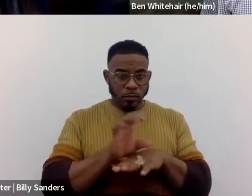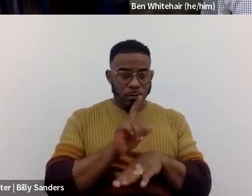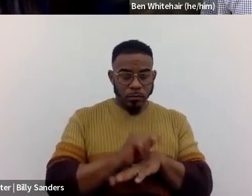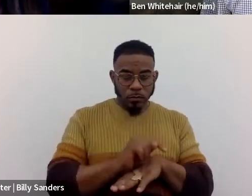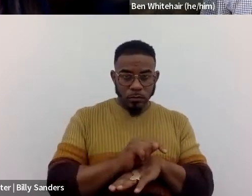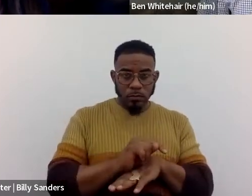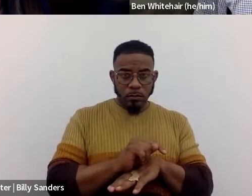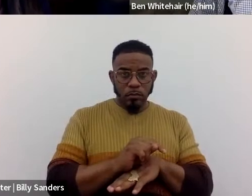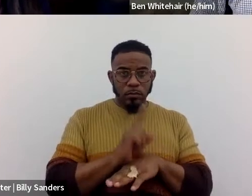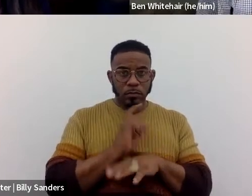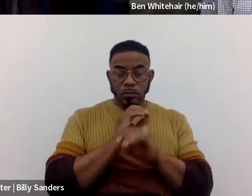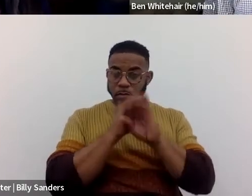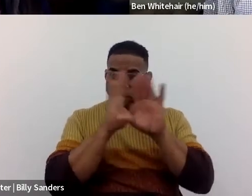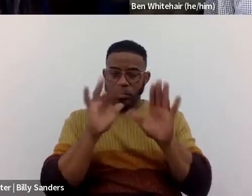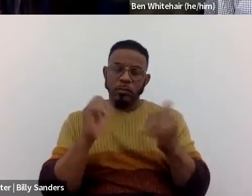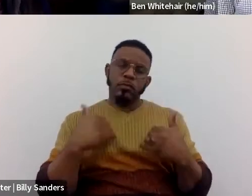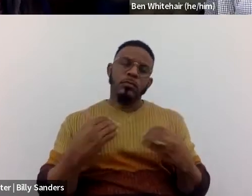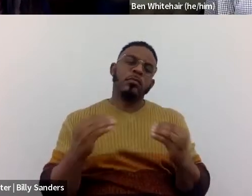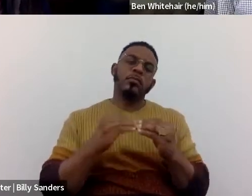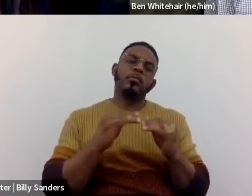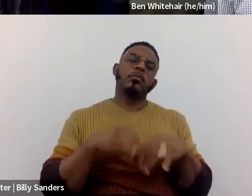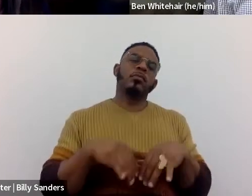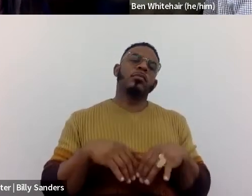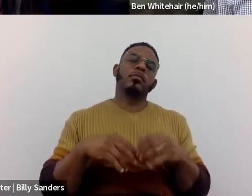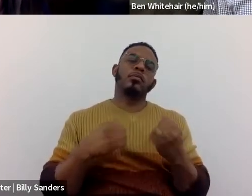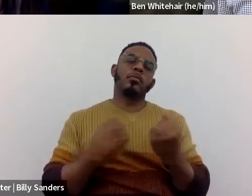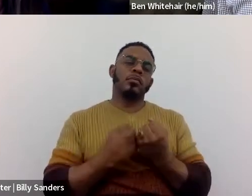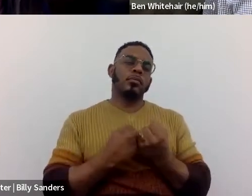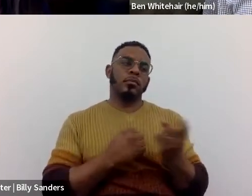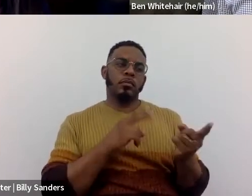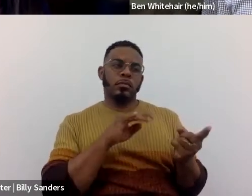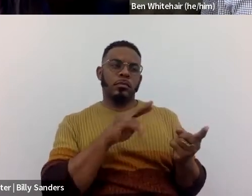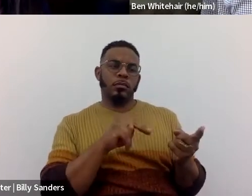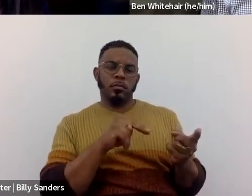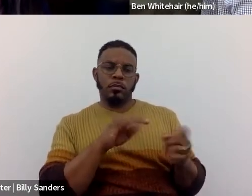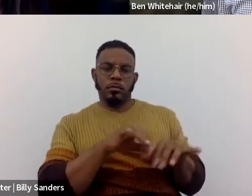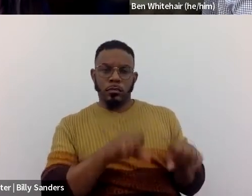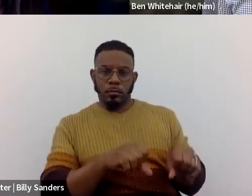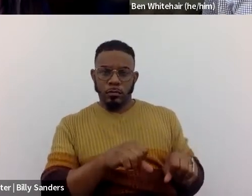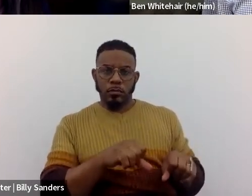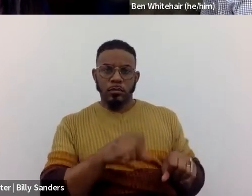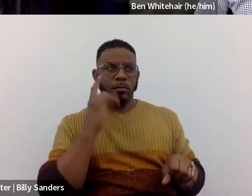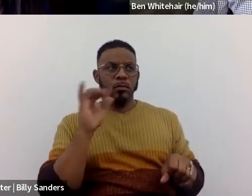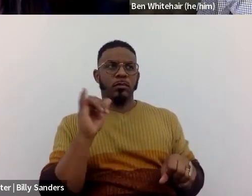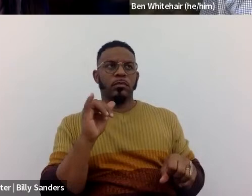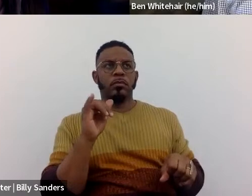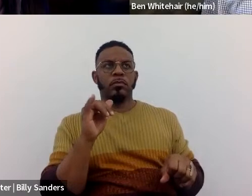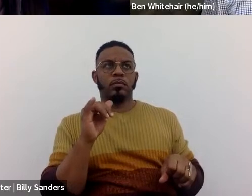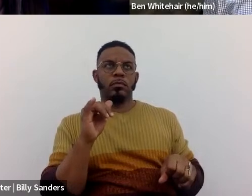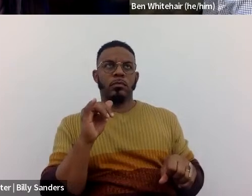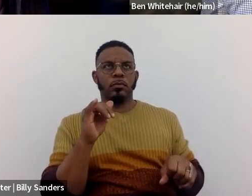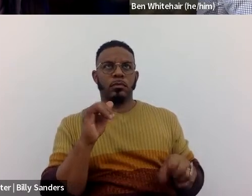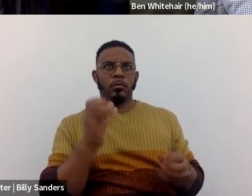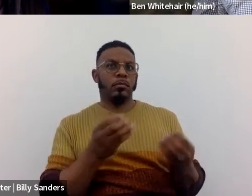To be clear, we have more standing at a union station in terms of, you know, providing assistance